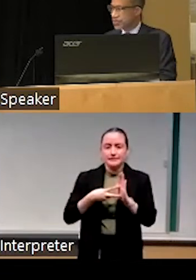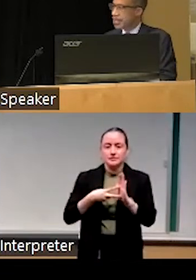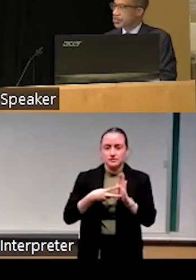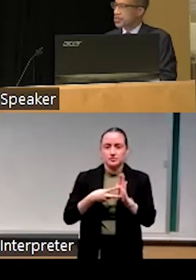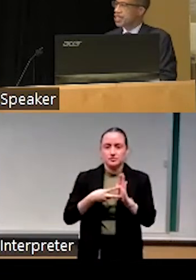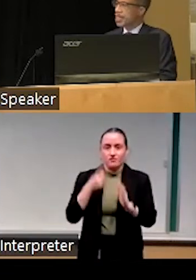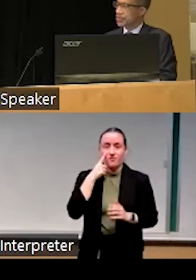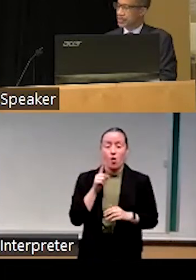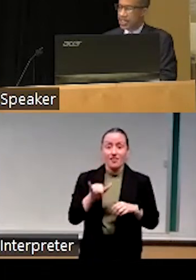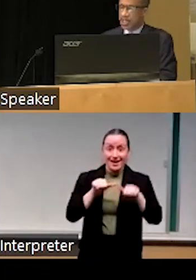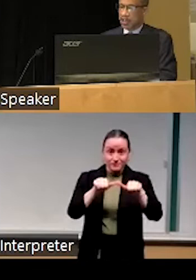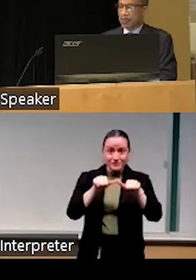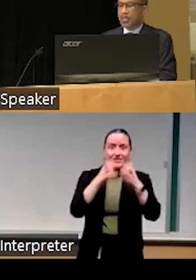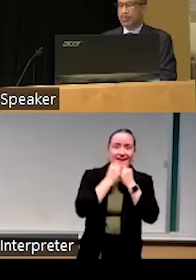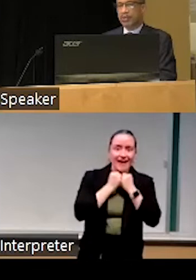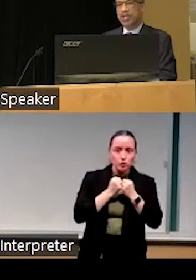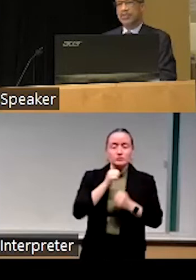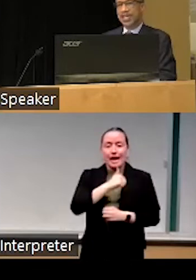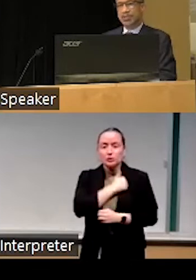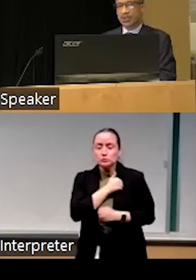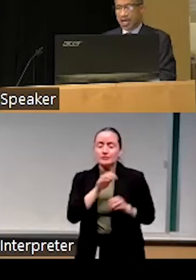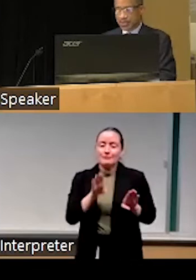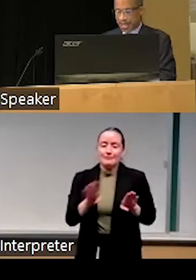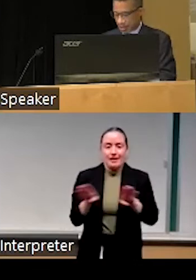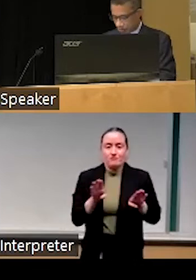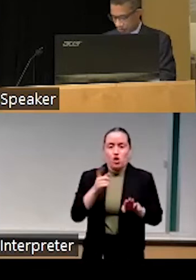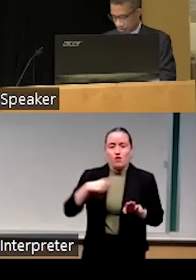values attitudes and behaviors of the people that subscribe to that culture